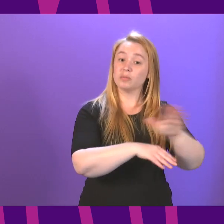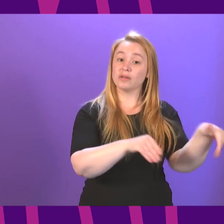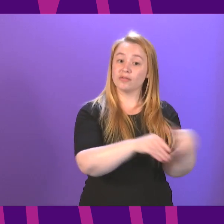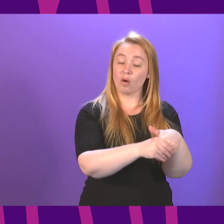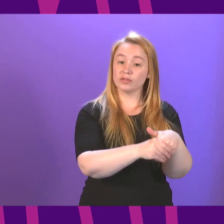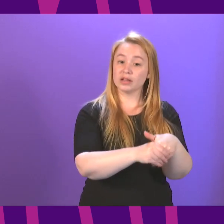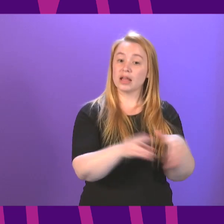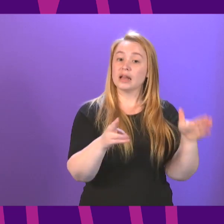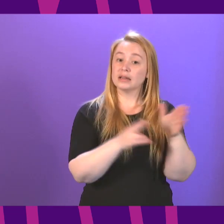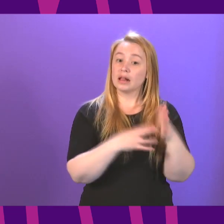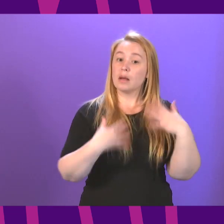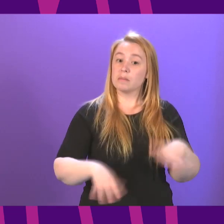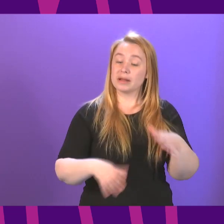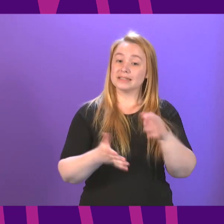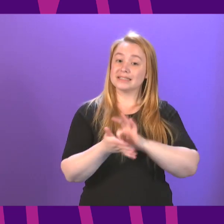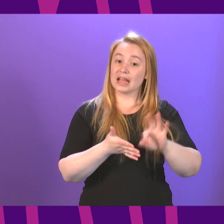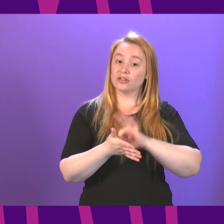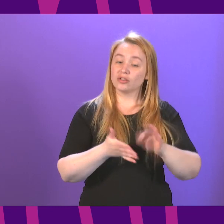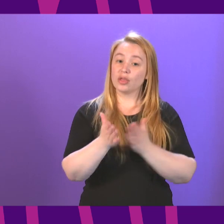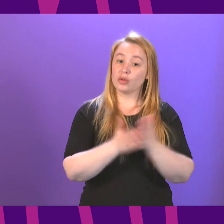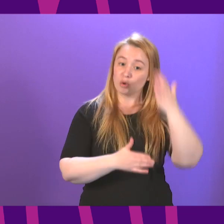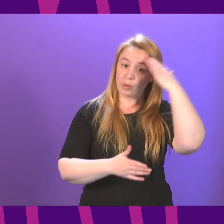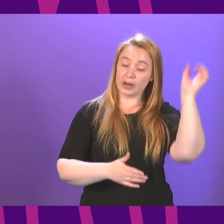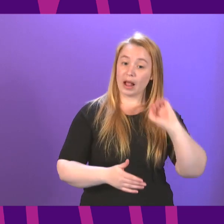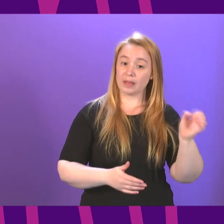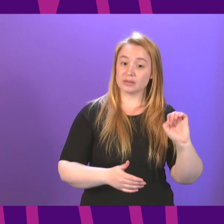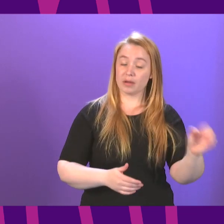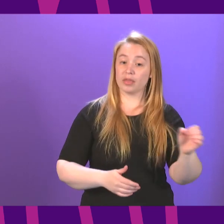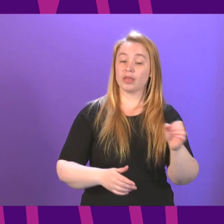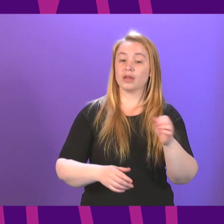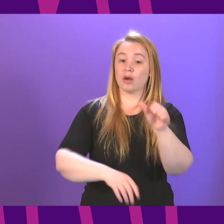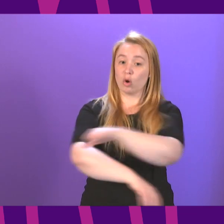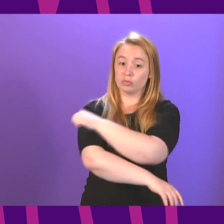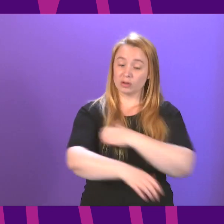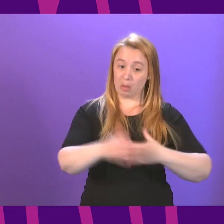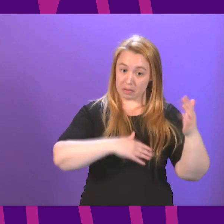hospital was commissioned and built, and she was the First Minister when the hospital was opened.